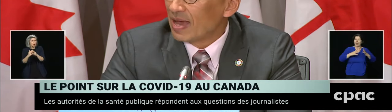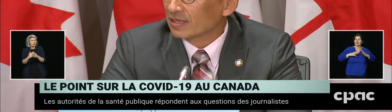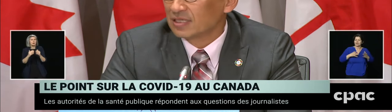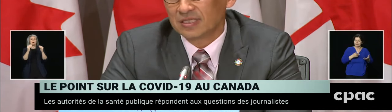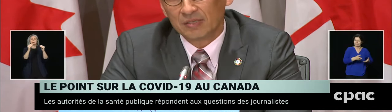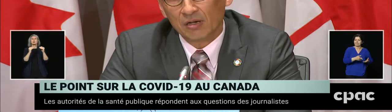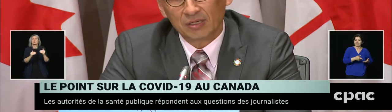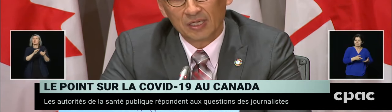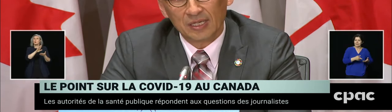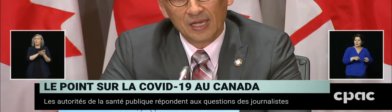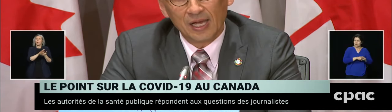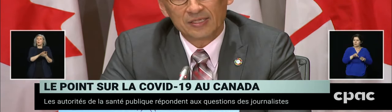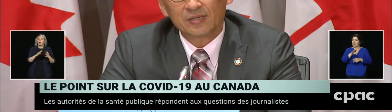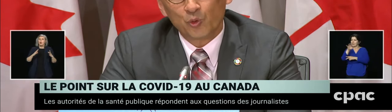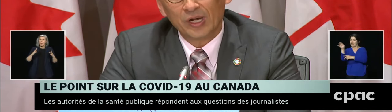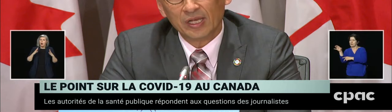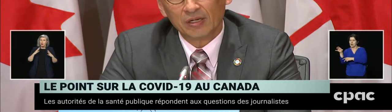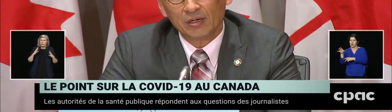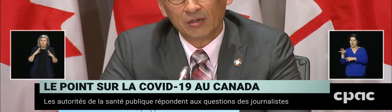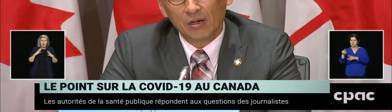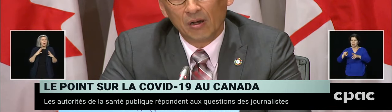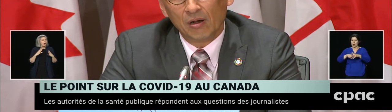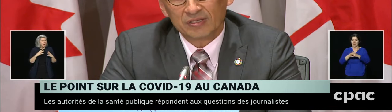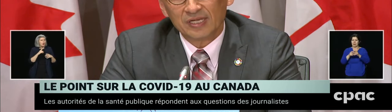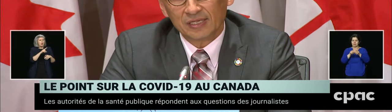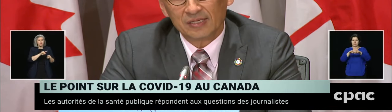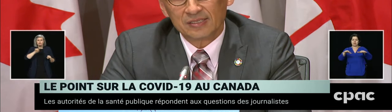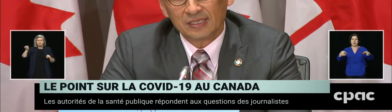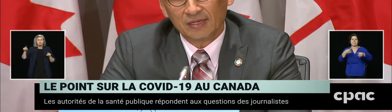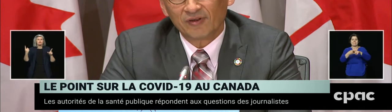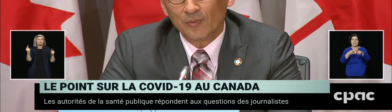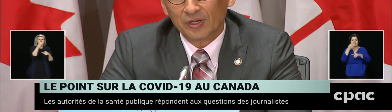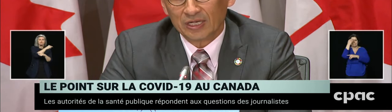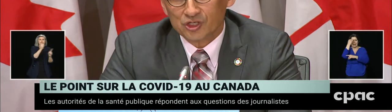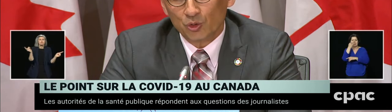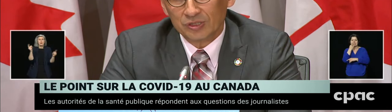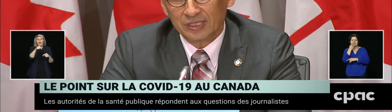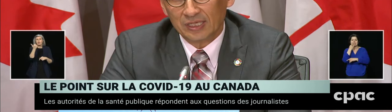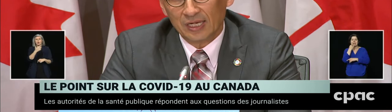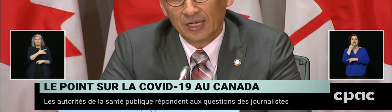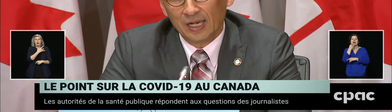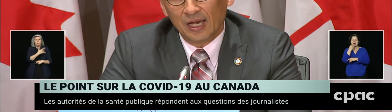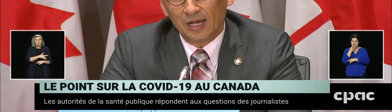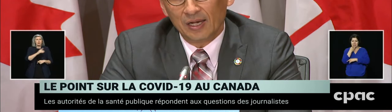IN QUEBEC, FOR INSTANCE, AND IN THE OTHER PROVINCES AND TERRITORIES, WE KNOW THAT